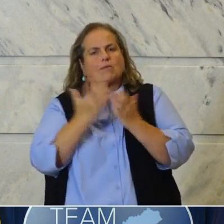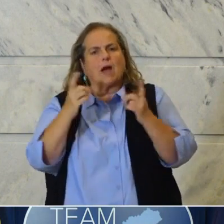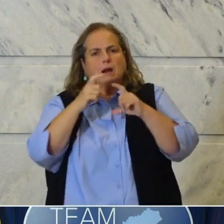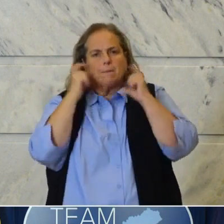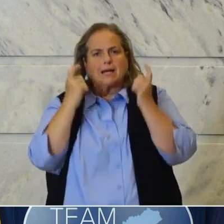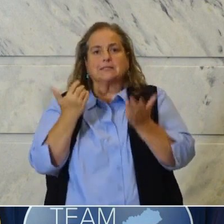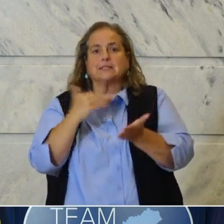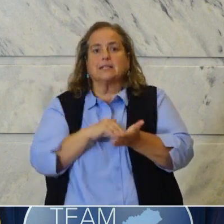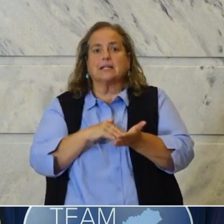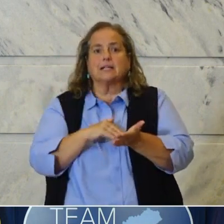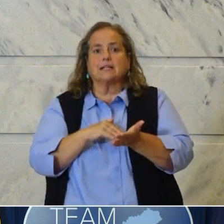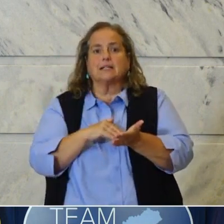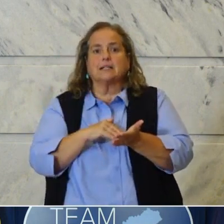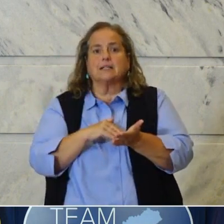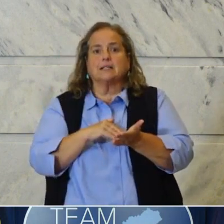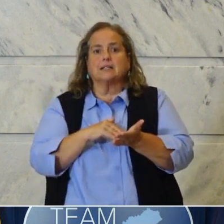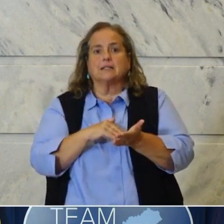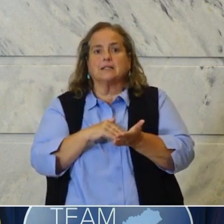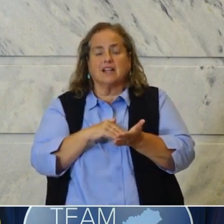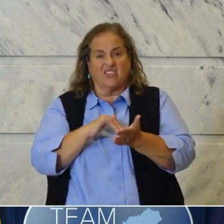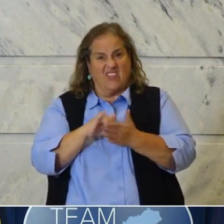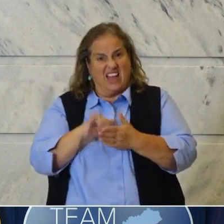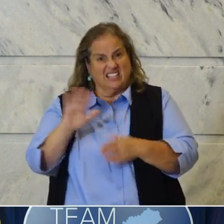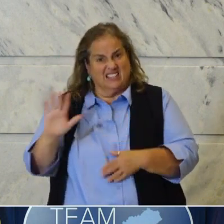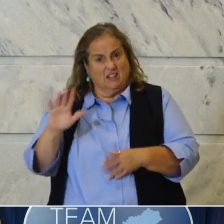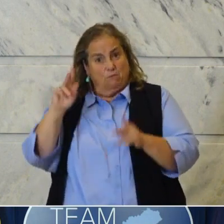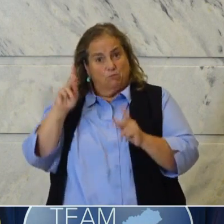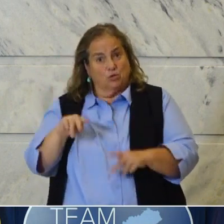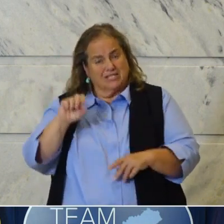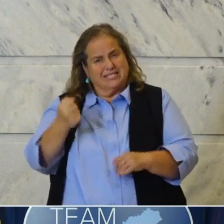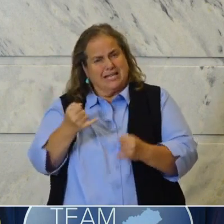That's this individuals last text to his brother.